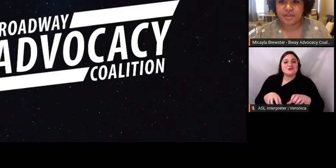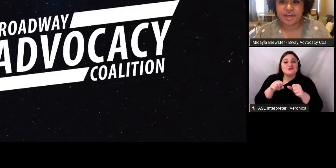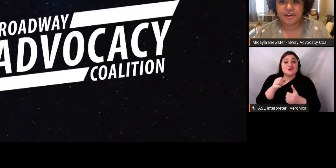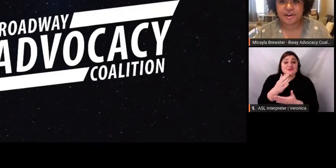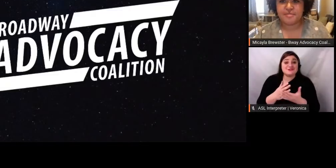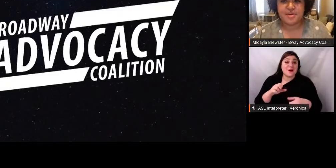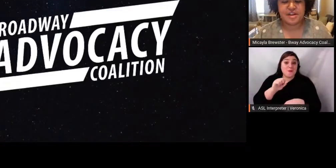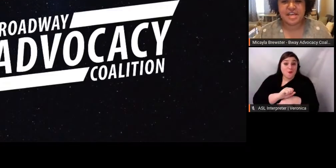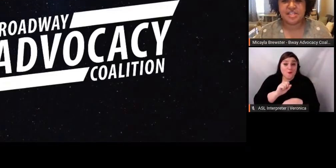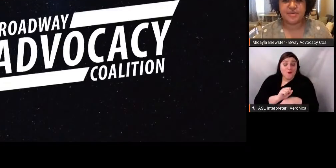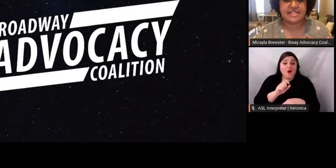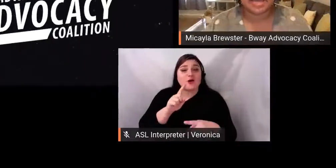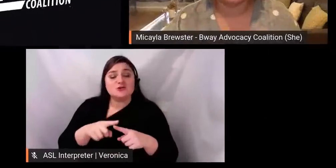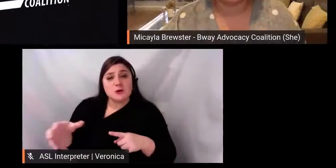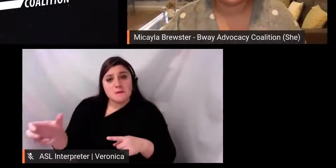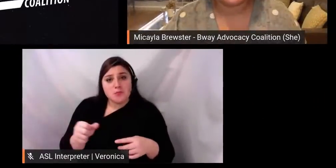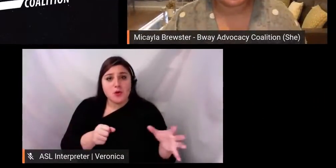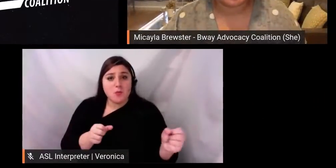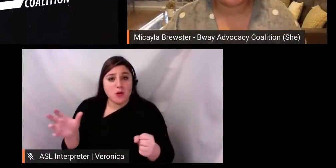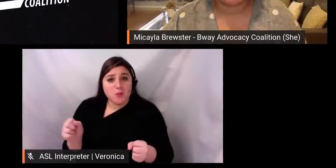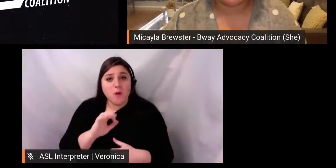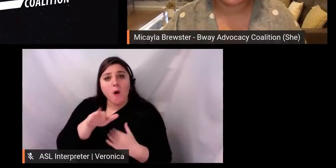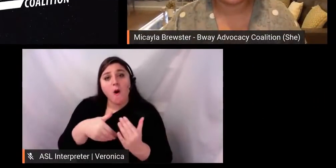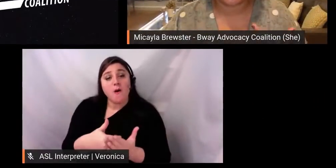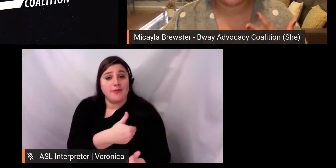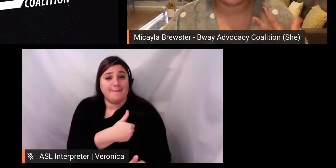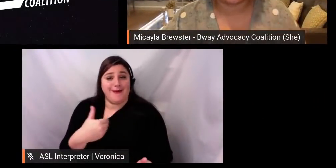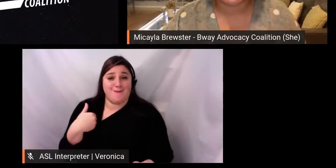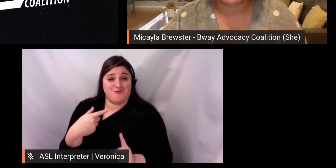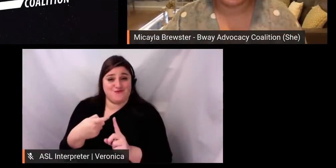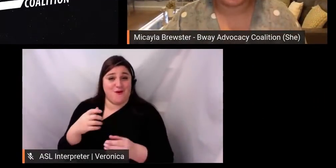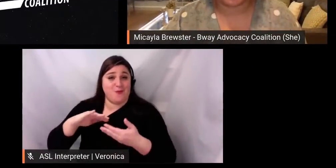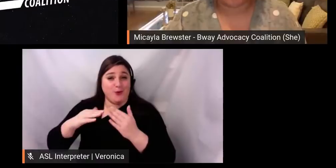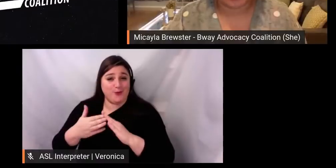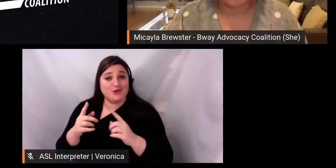of the theater community to attend. And so, those tactics are what